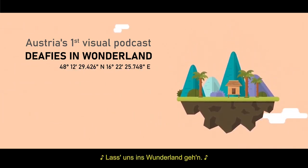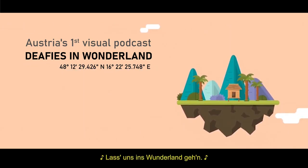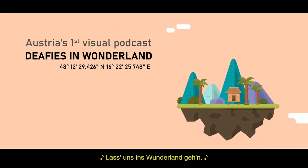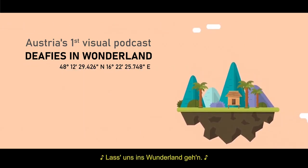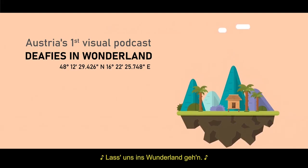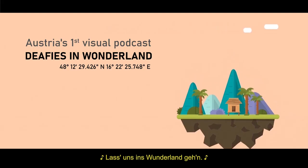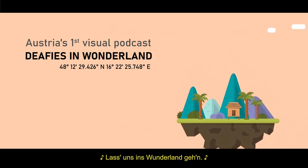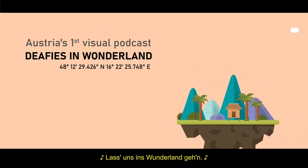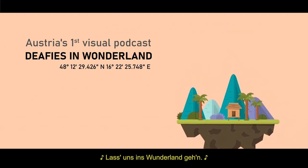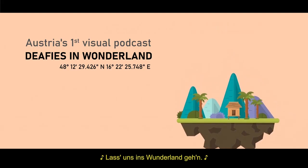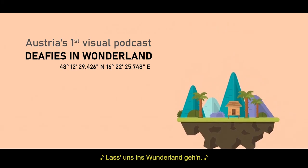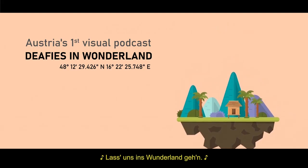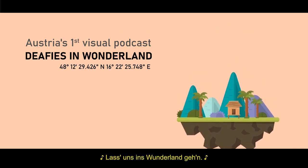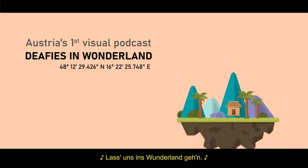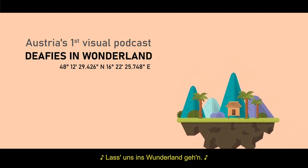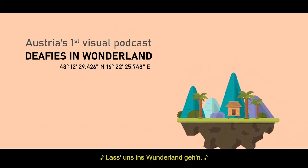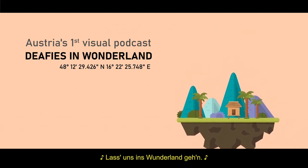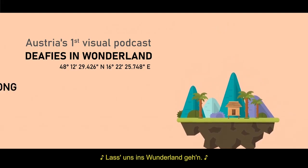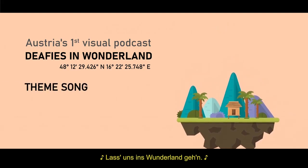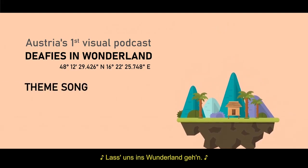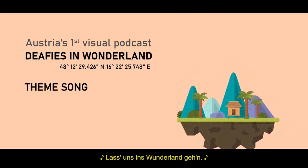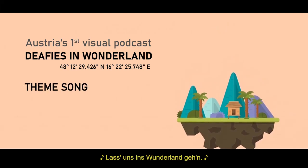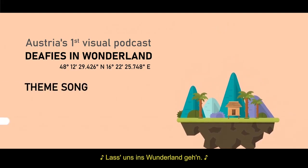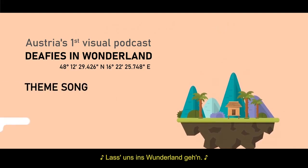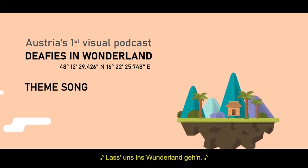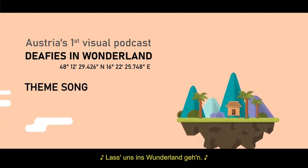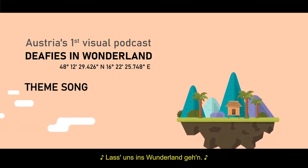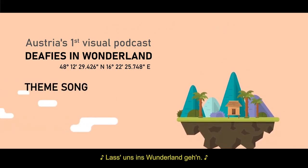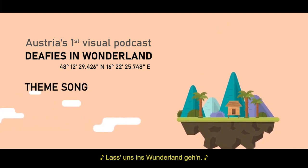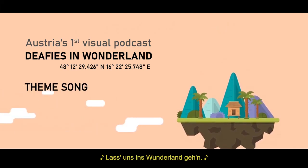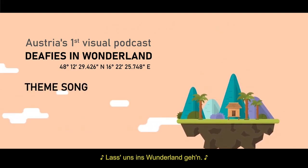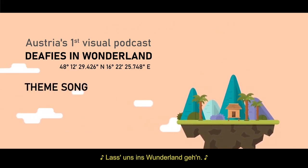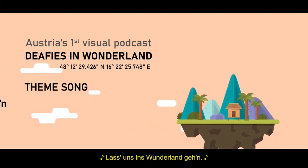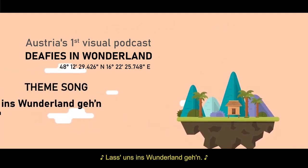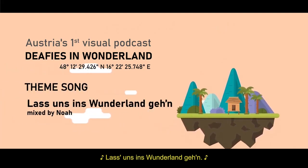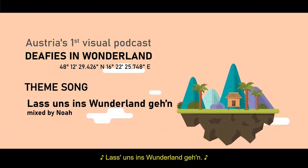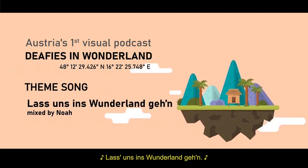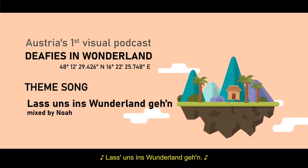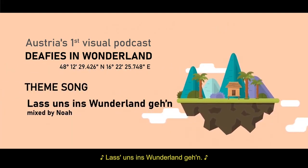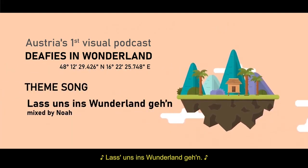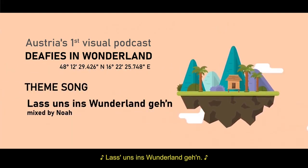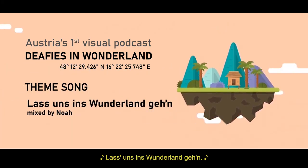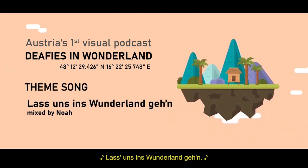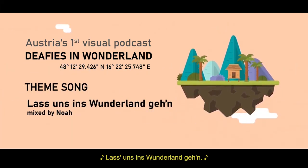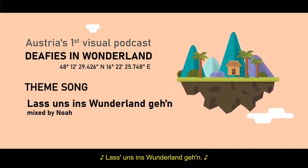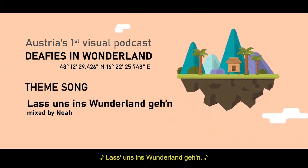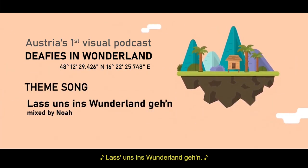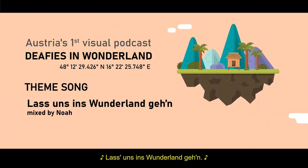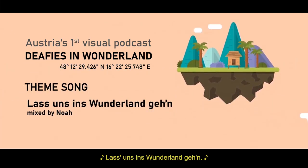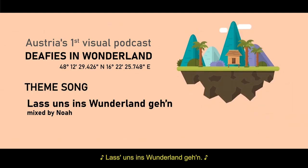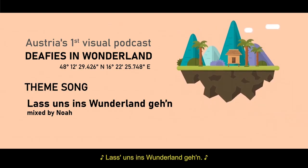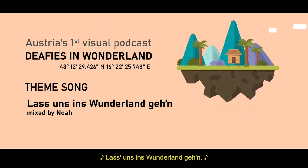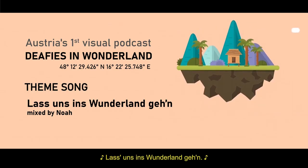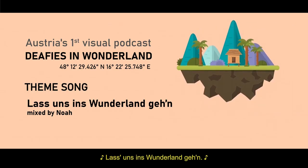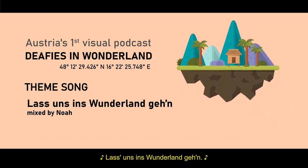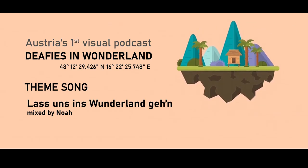Let's go to Wonderland.